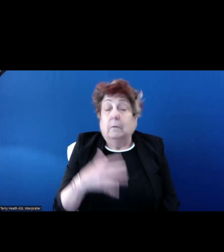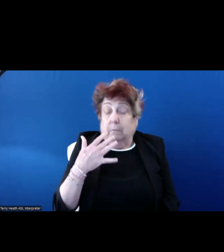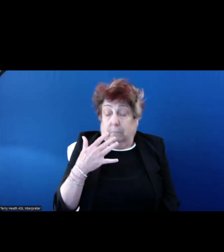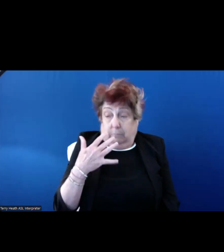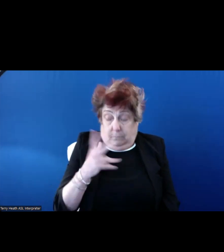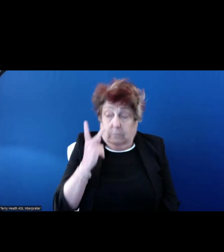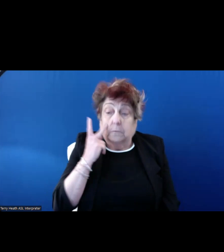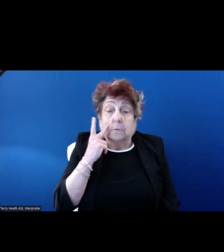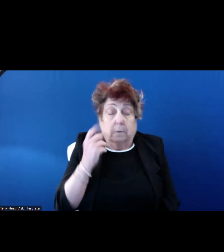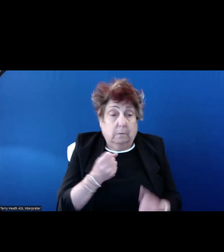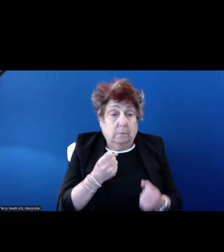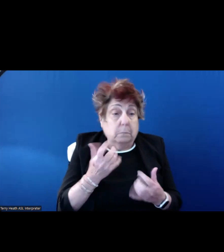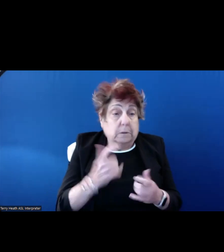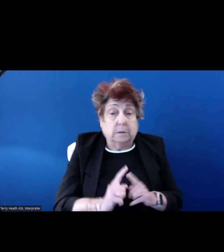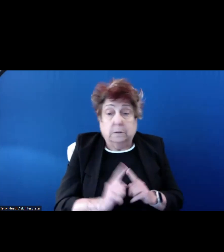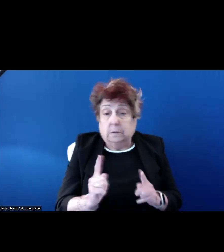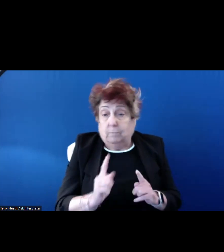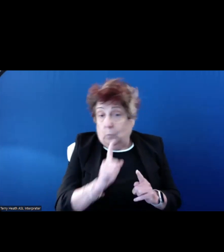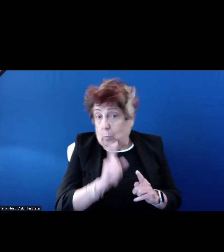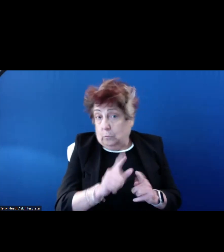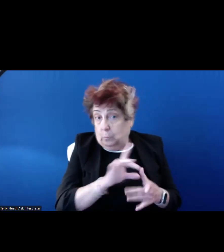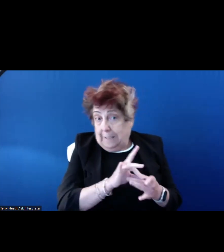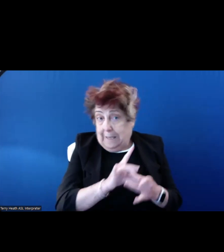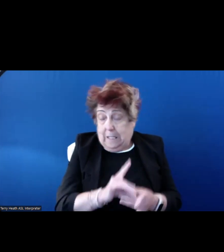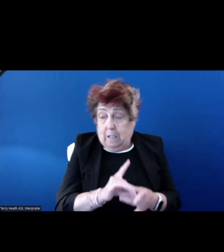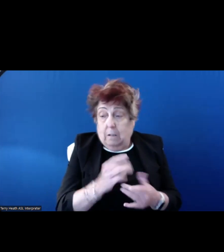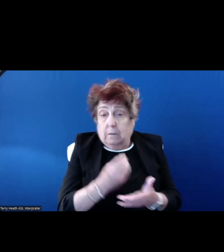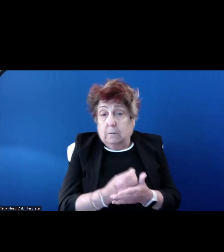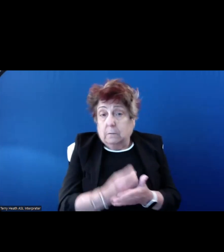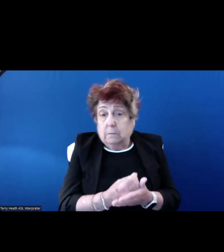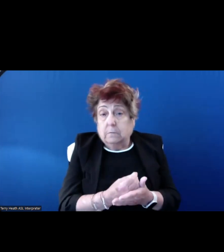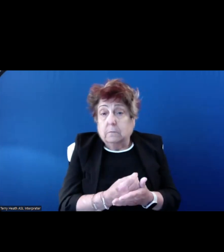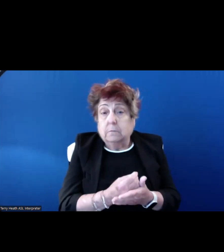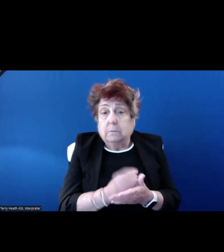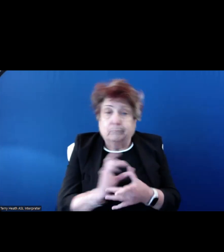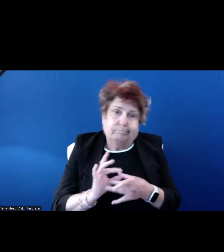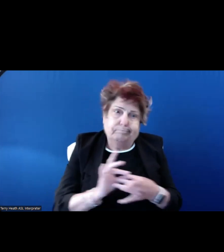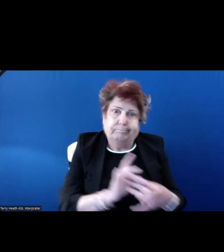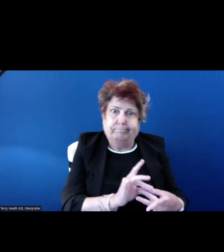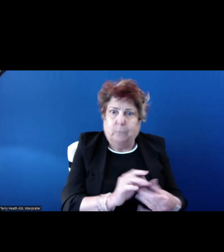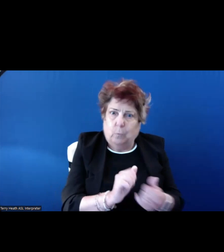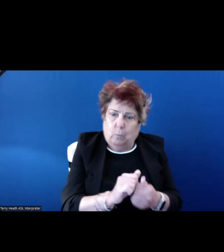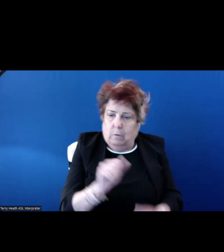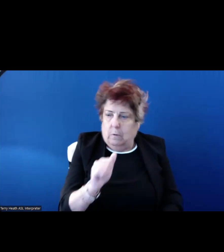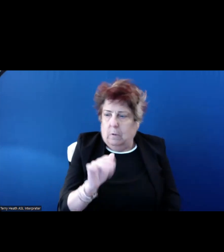related to funding associated with the accelerator. So, we just want to reiterate